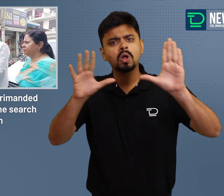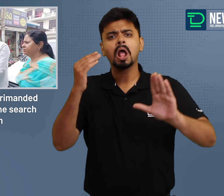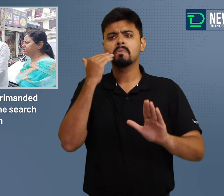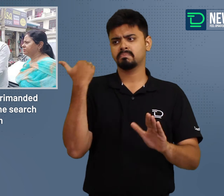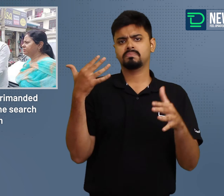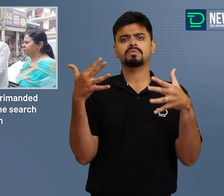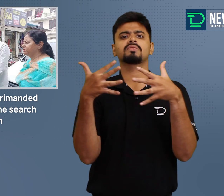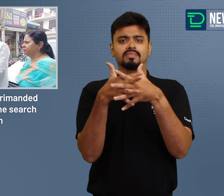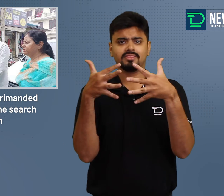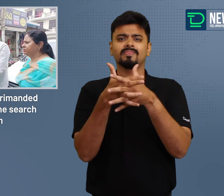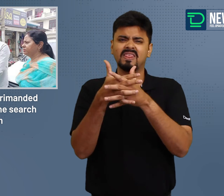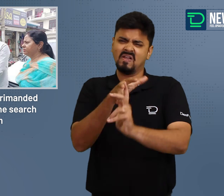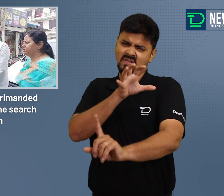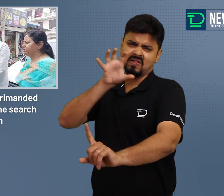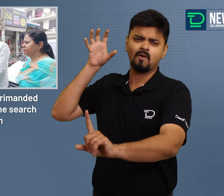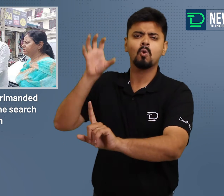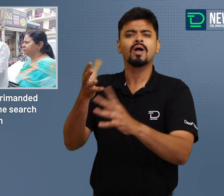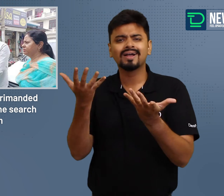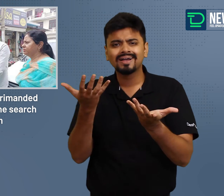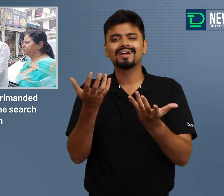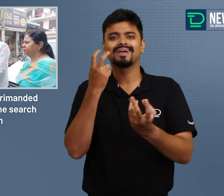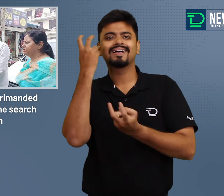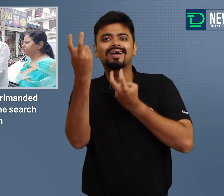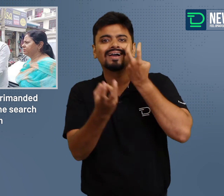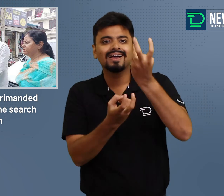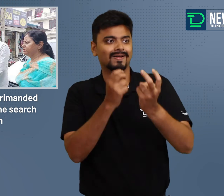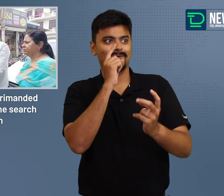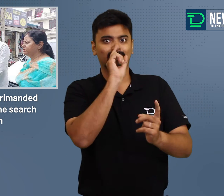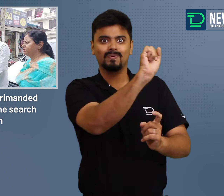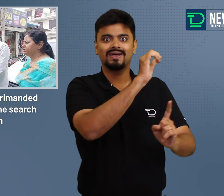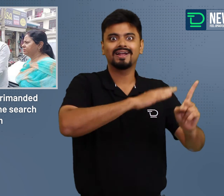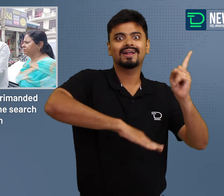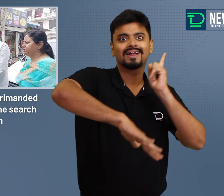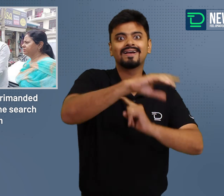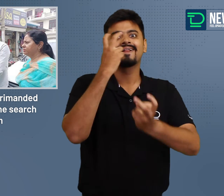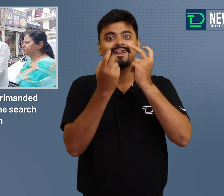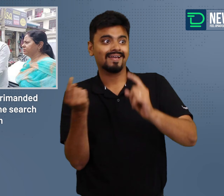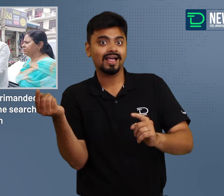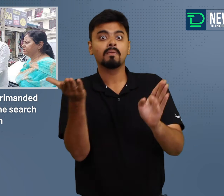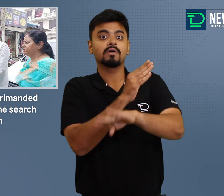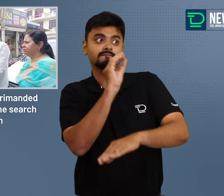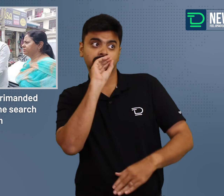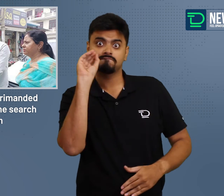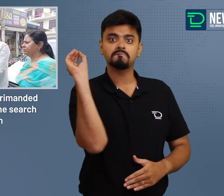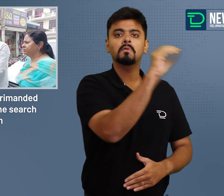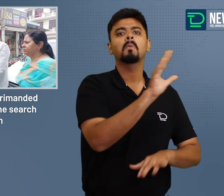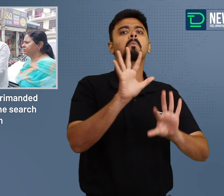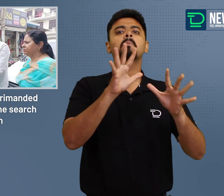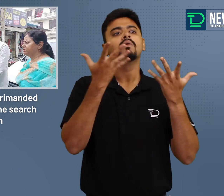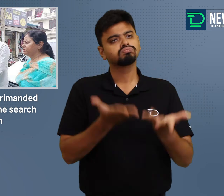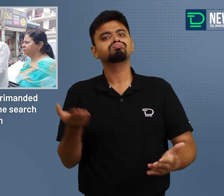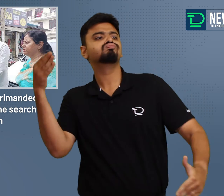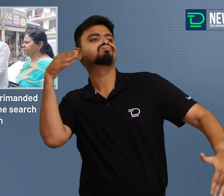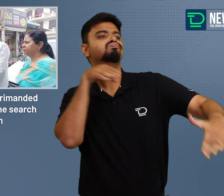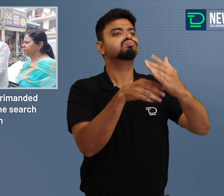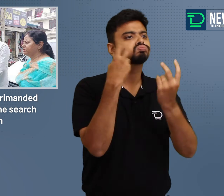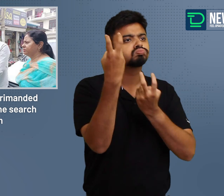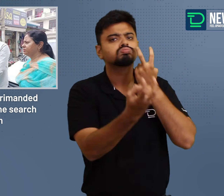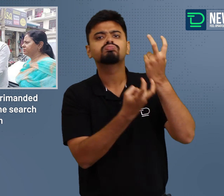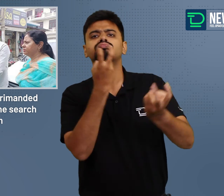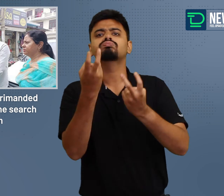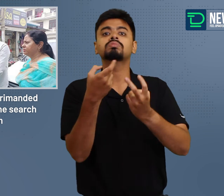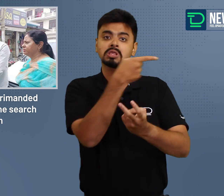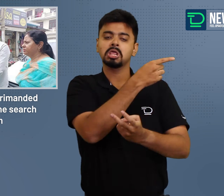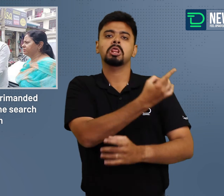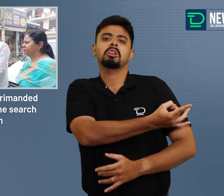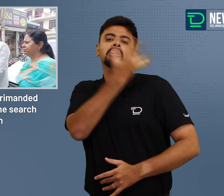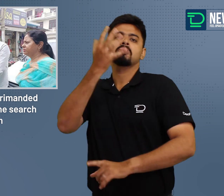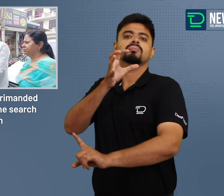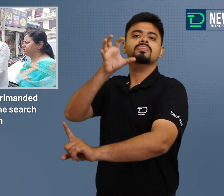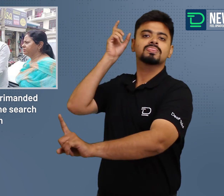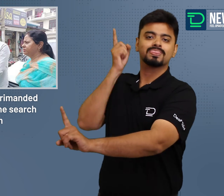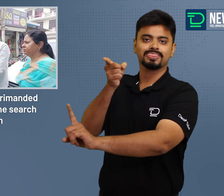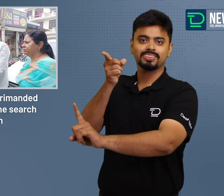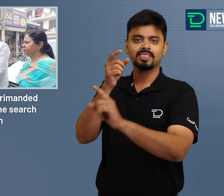Wednesday, for conducting a search operation “in her area without informing her.